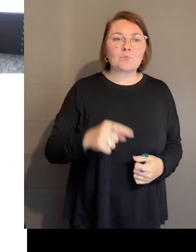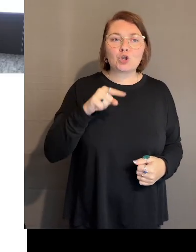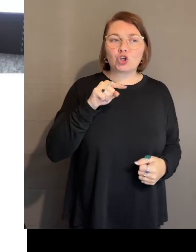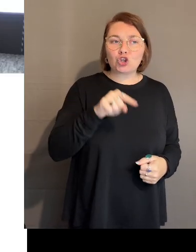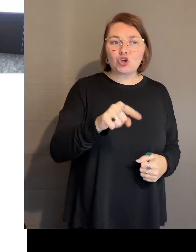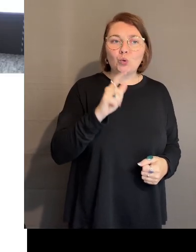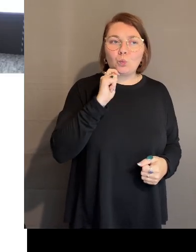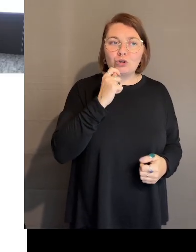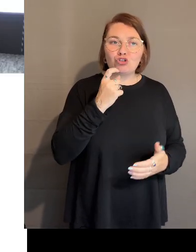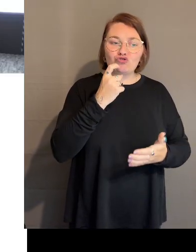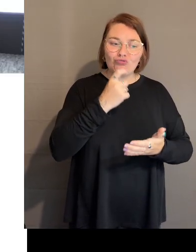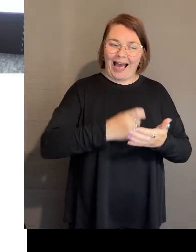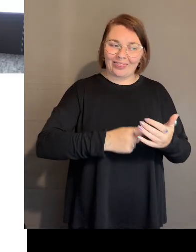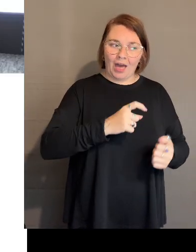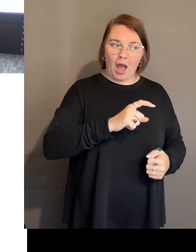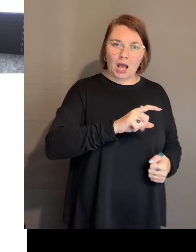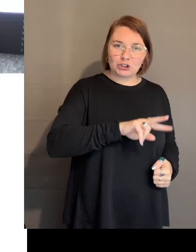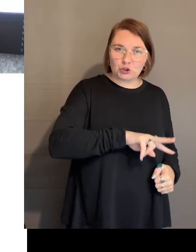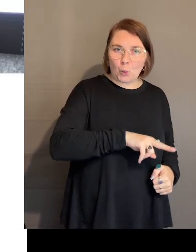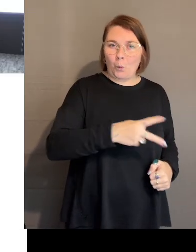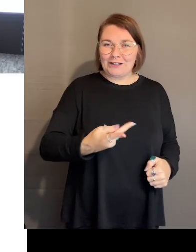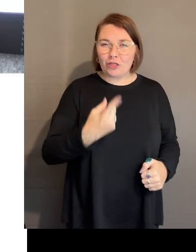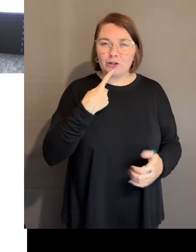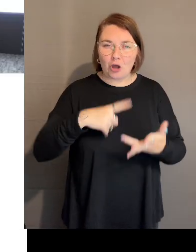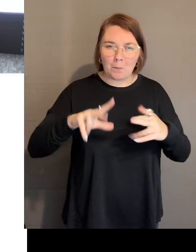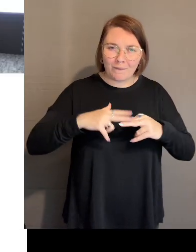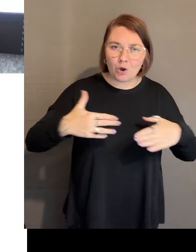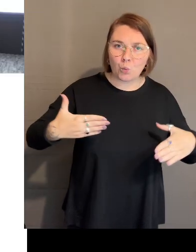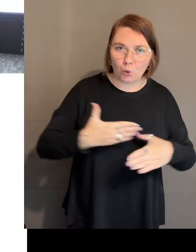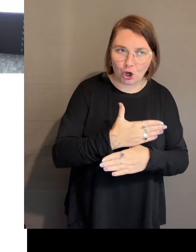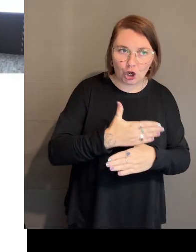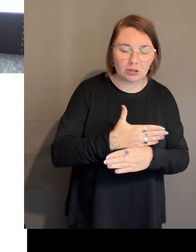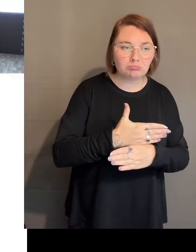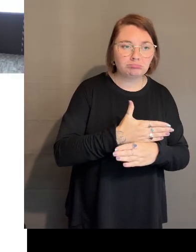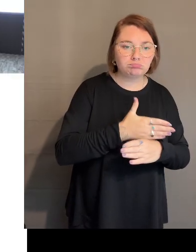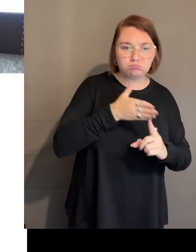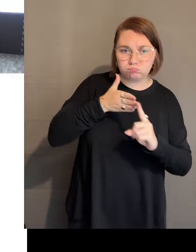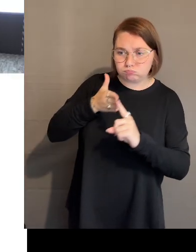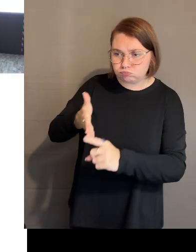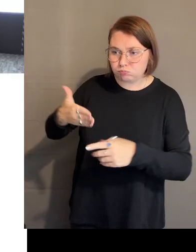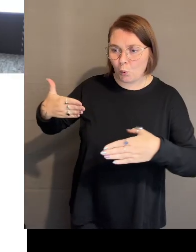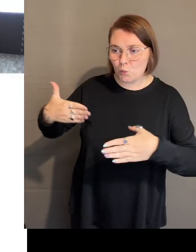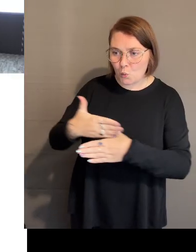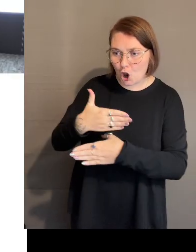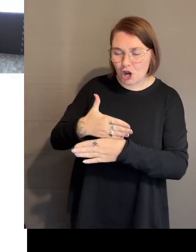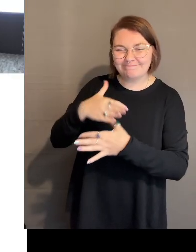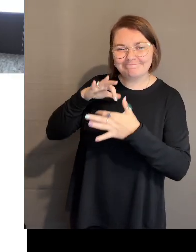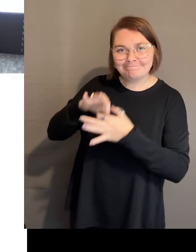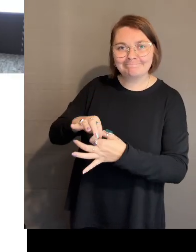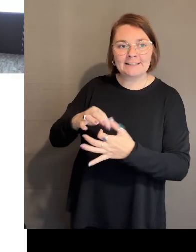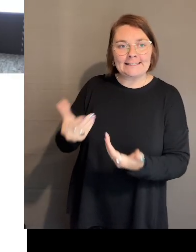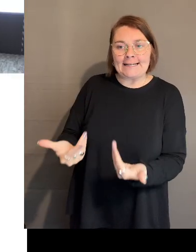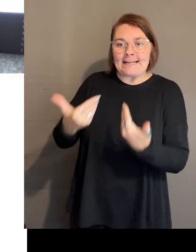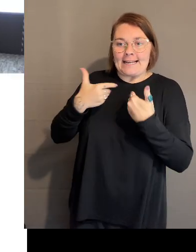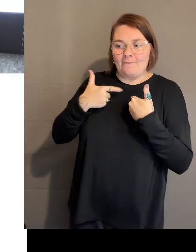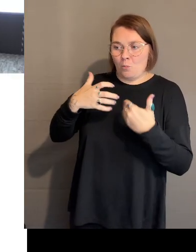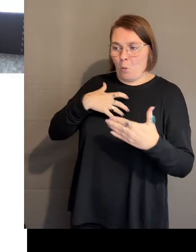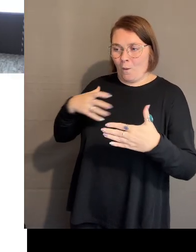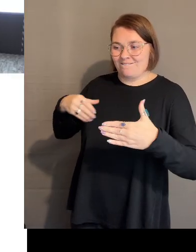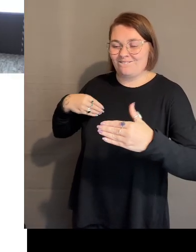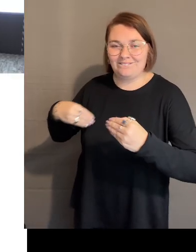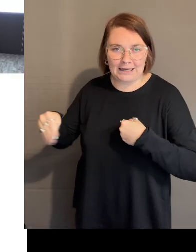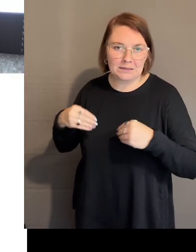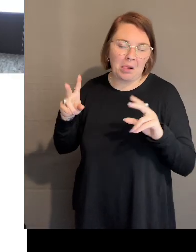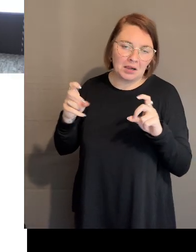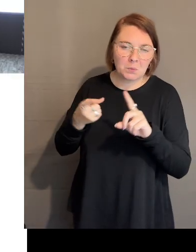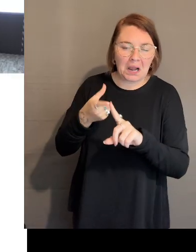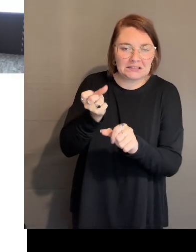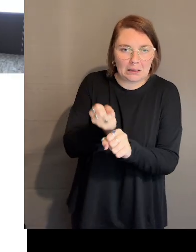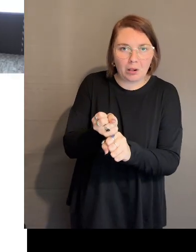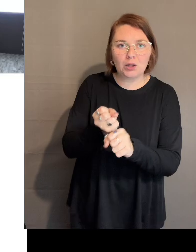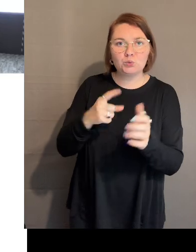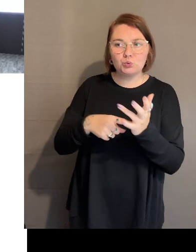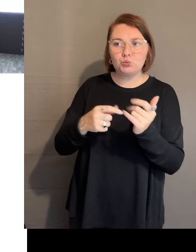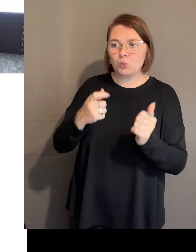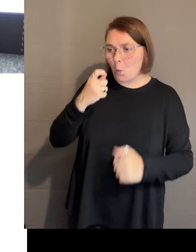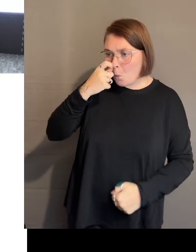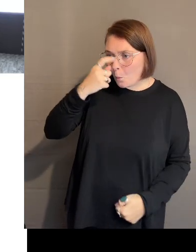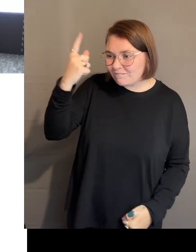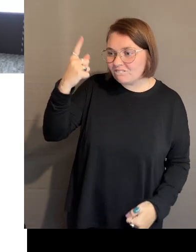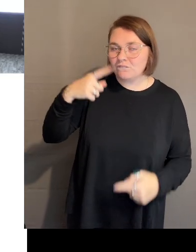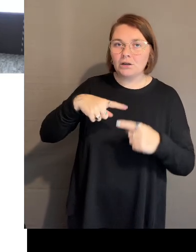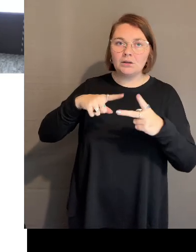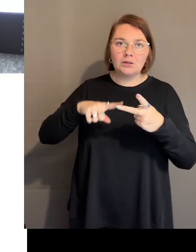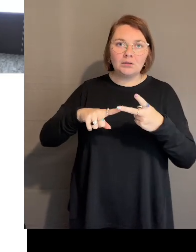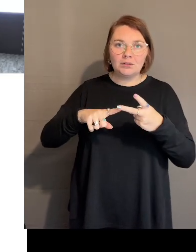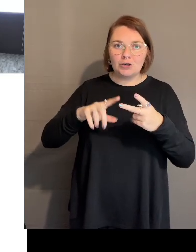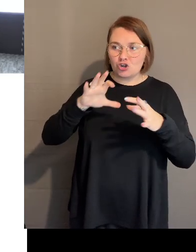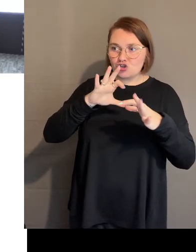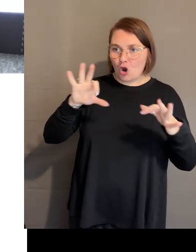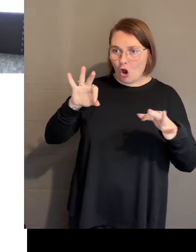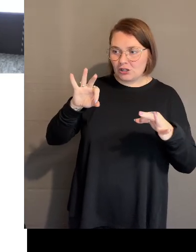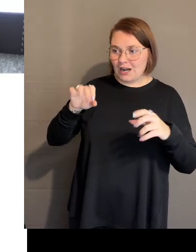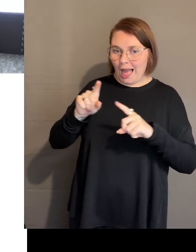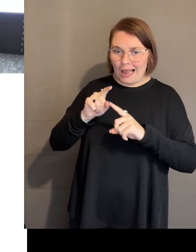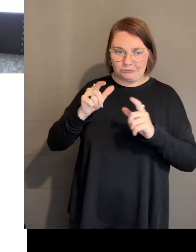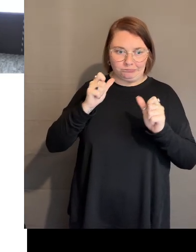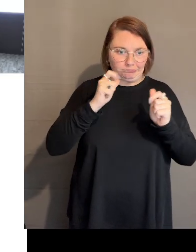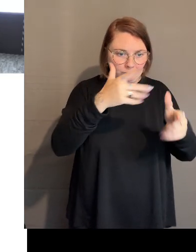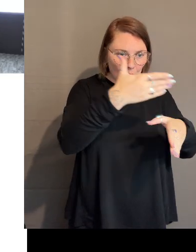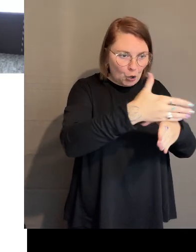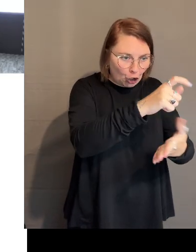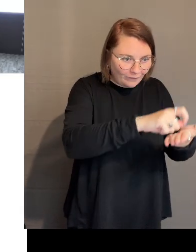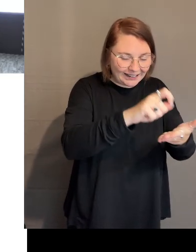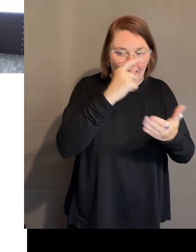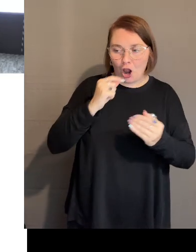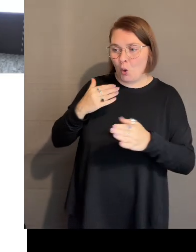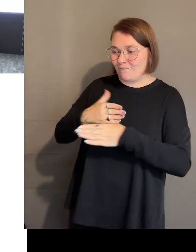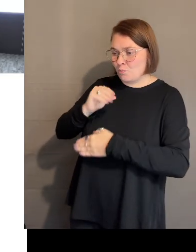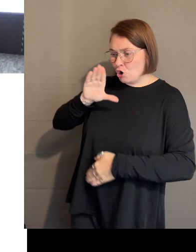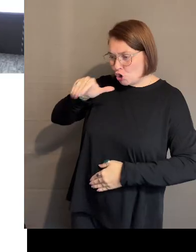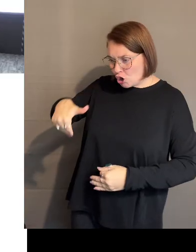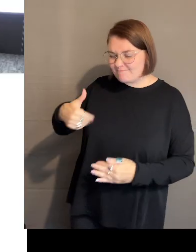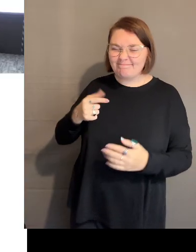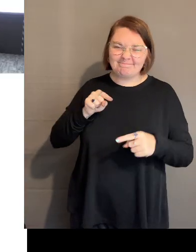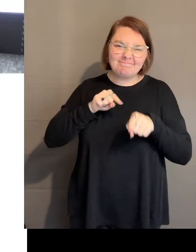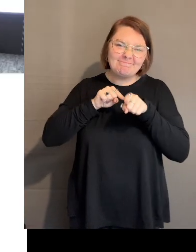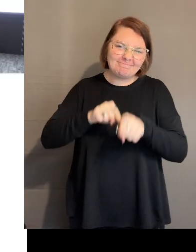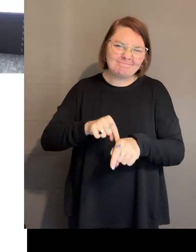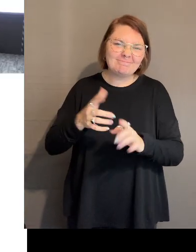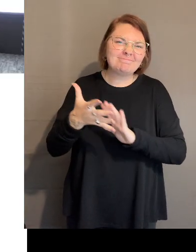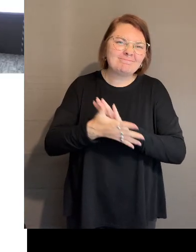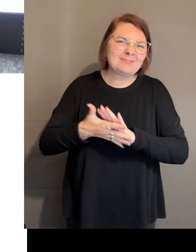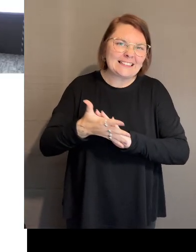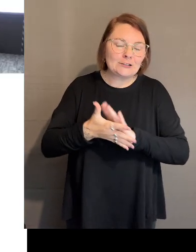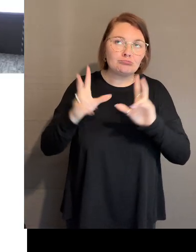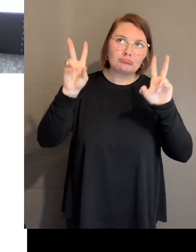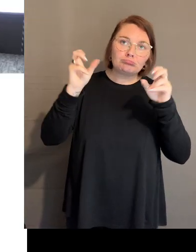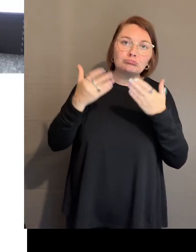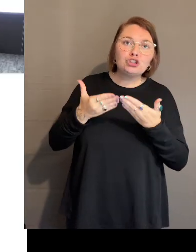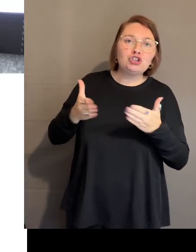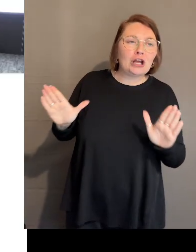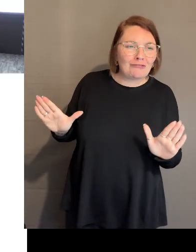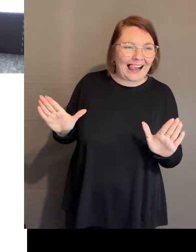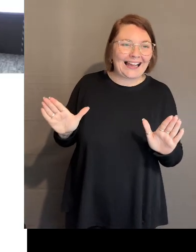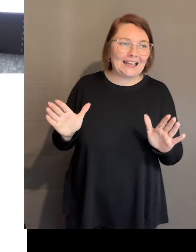is that you would rather switch type of work. You would switch towards work, and that would give you the flexibility, for example, to take time off, to not be pressed, and to work from home. These are characteristics of work that is generally